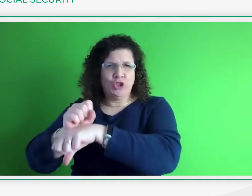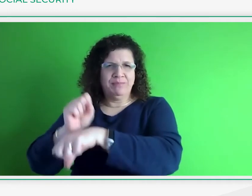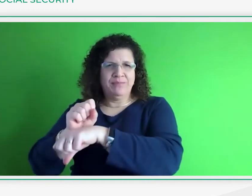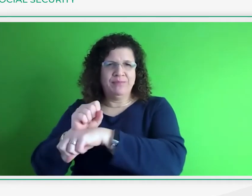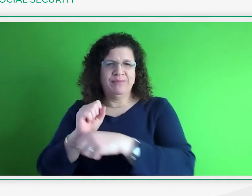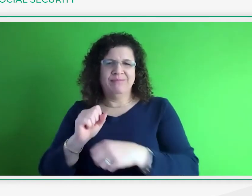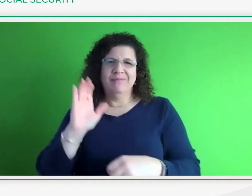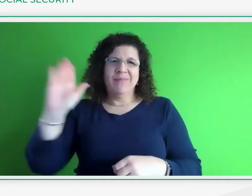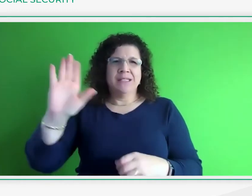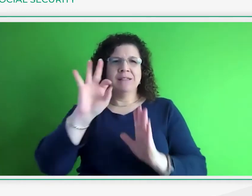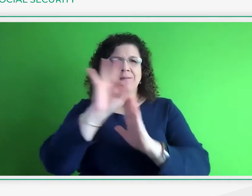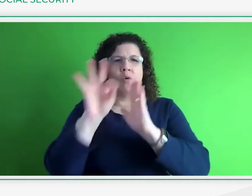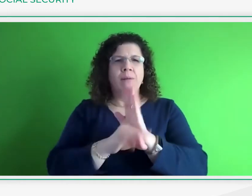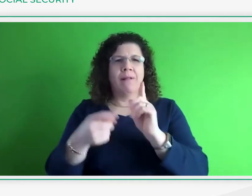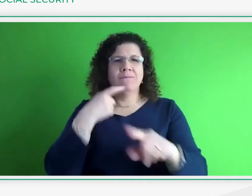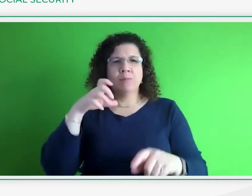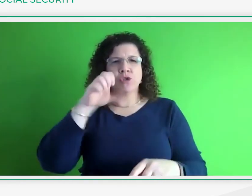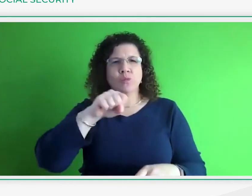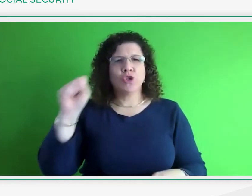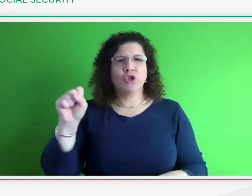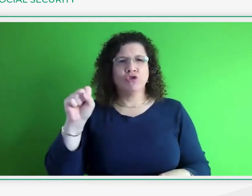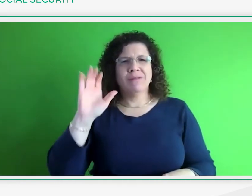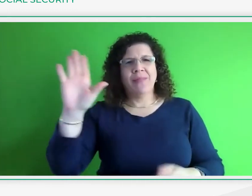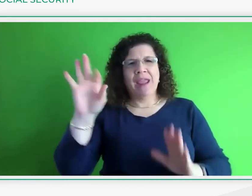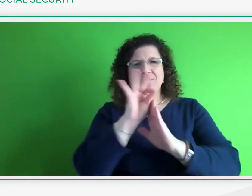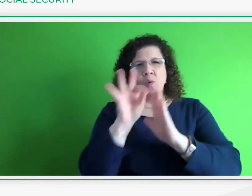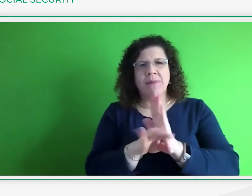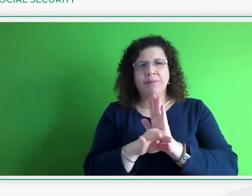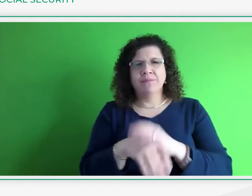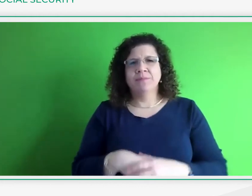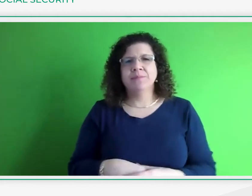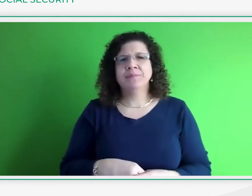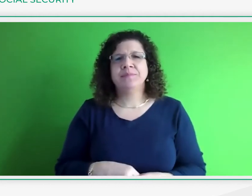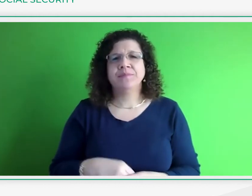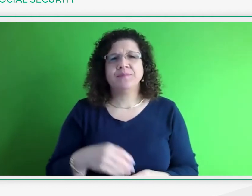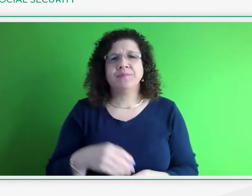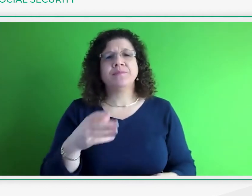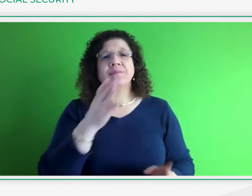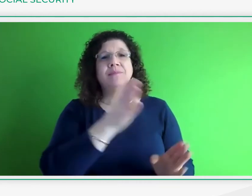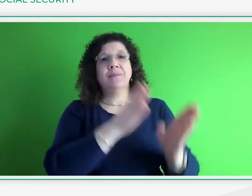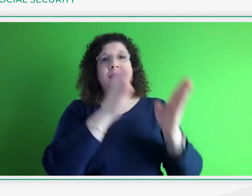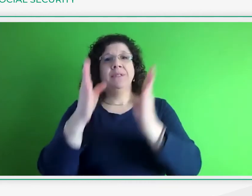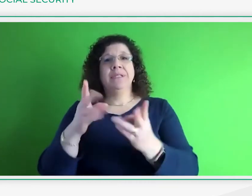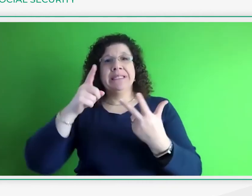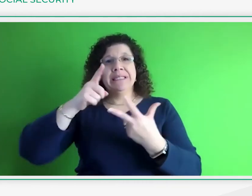from work earnings. That is a formula that the Social Security system uses.